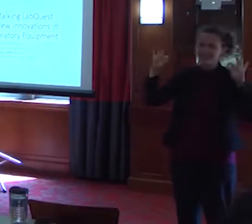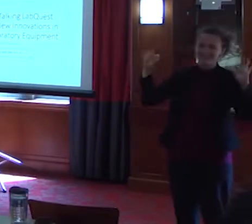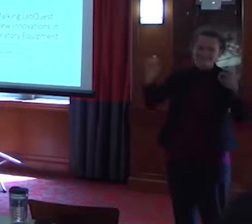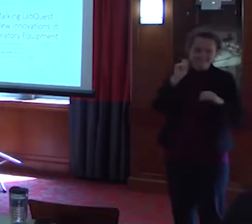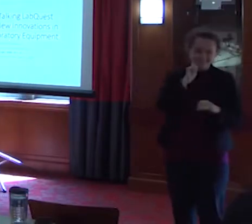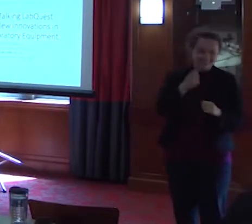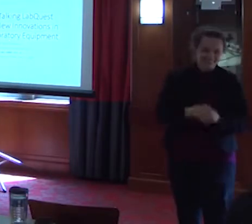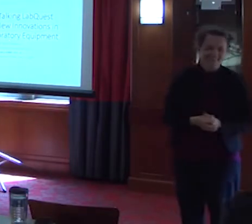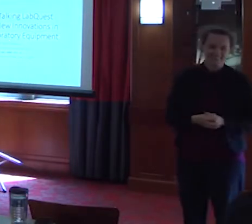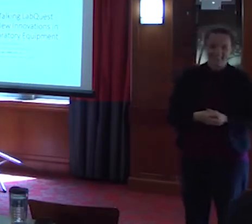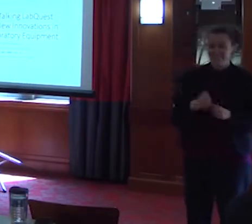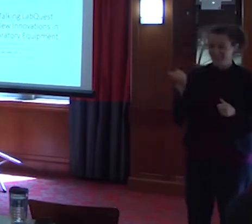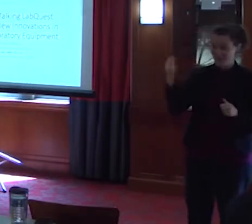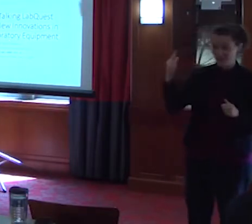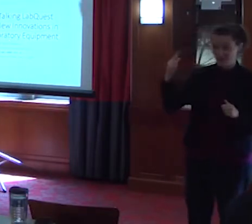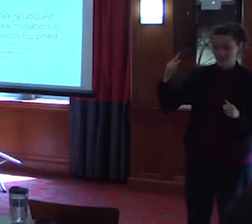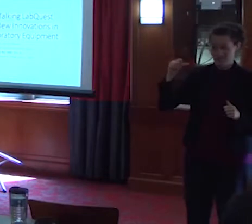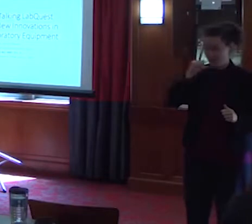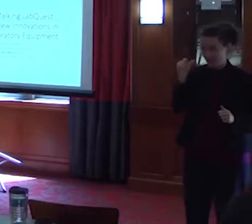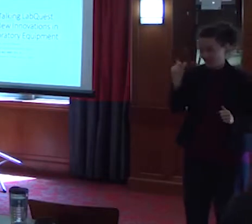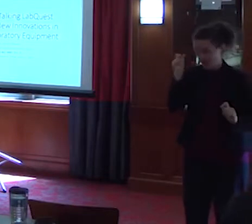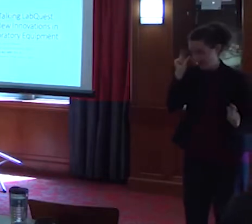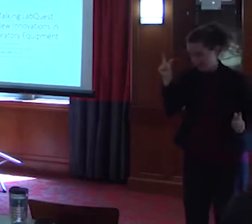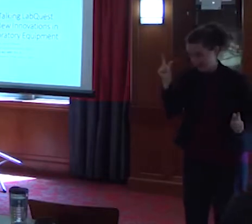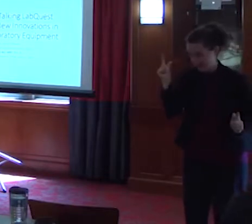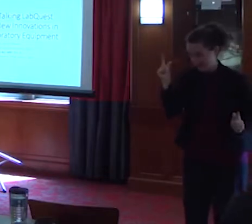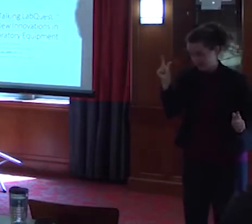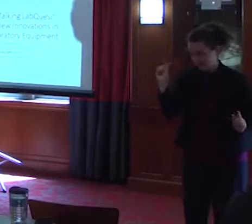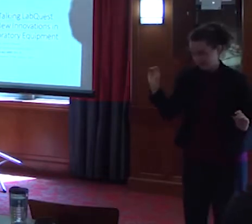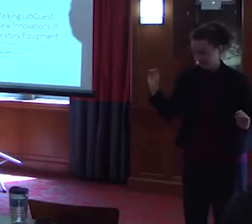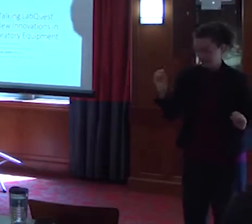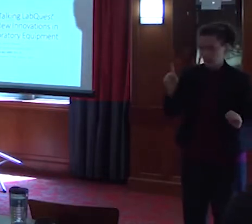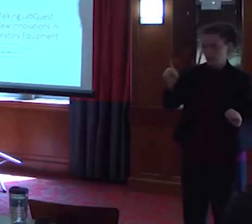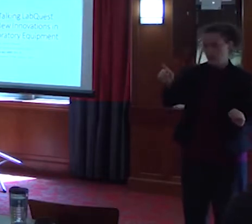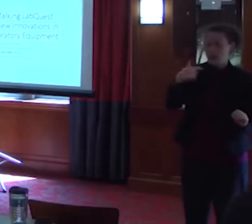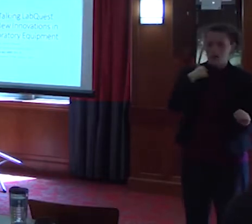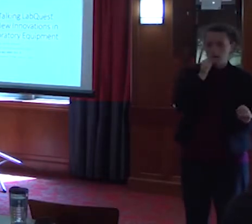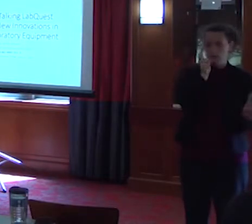and be able to learn about your lesson more and remember it better.